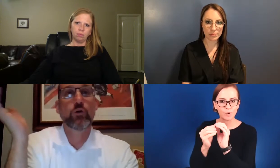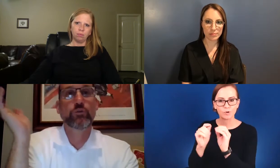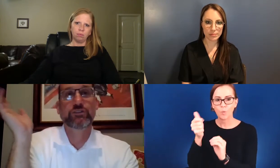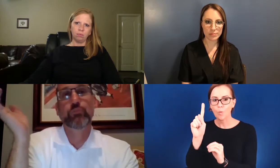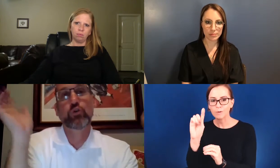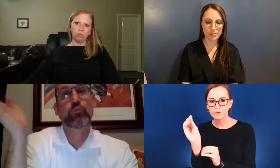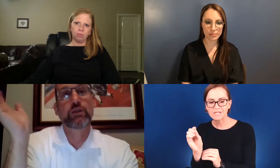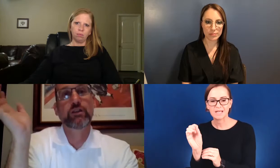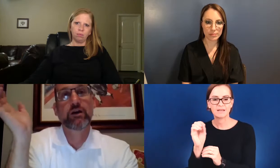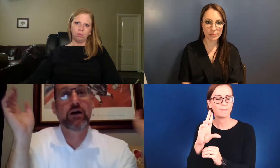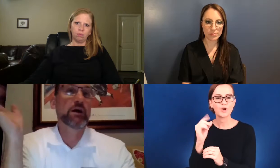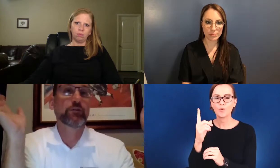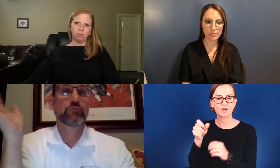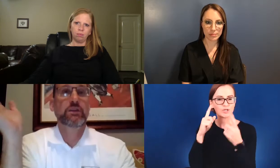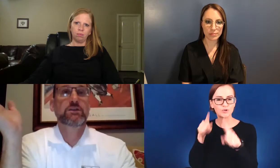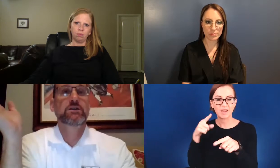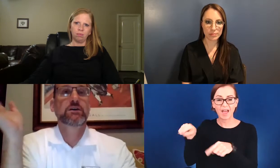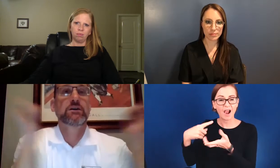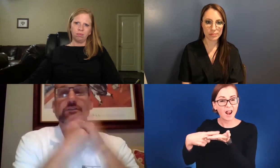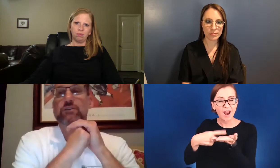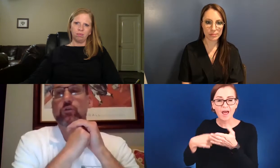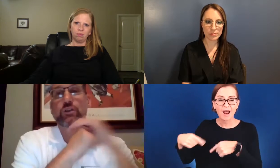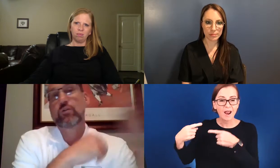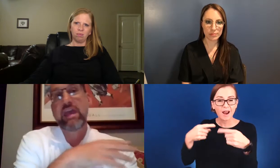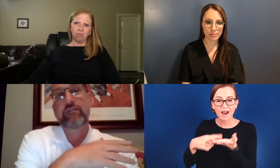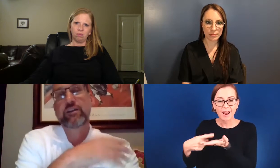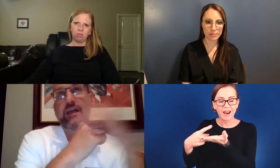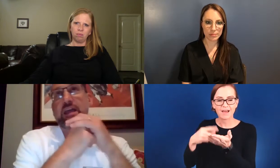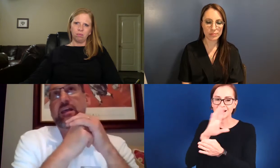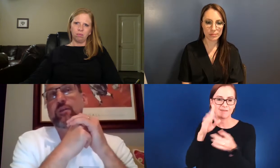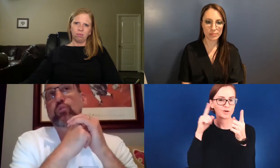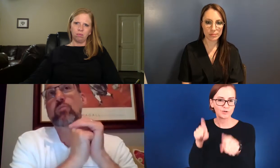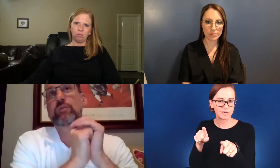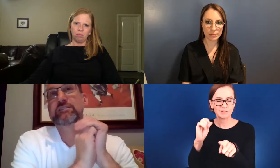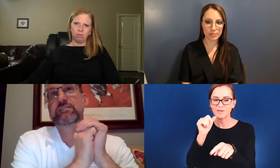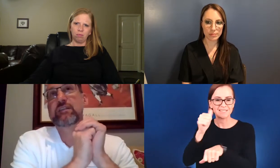what was the appropriate amount of money. So we don't have it, and the problem is,